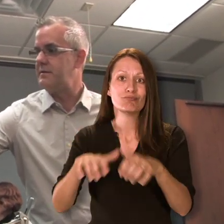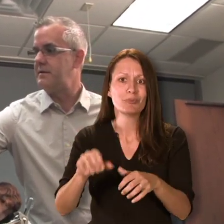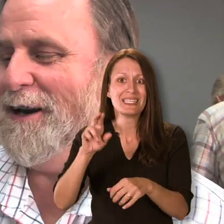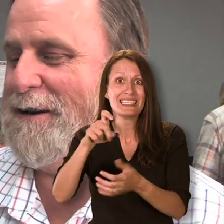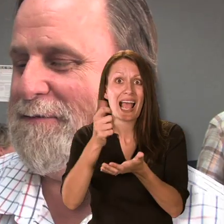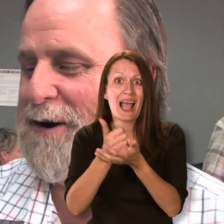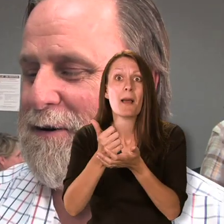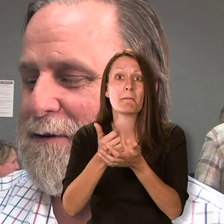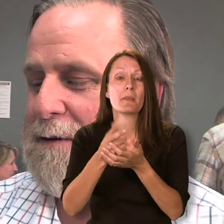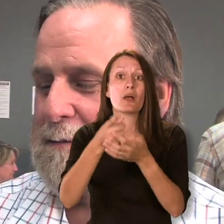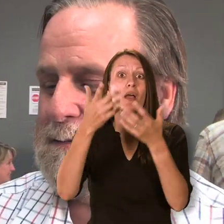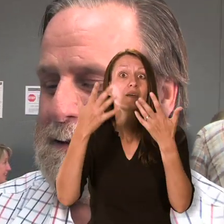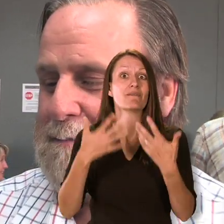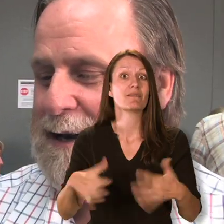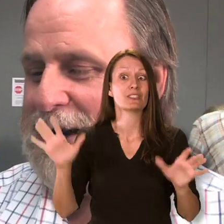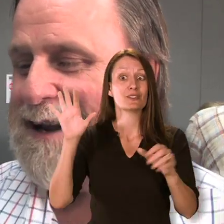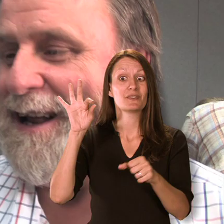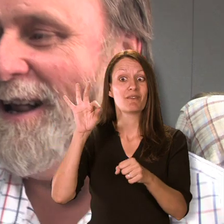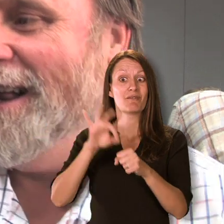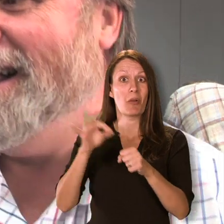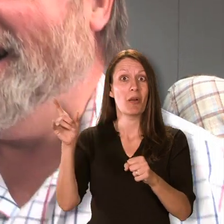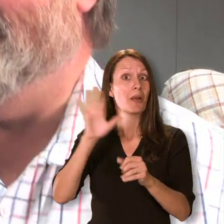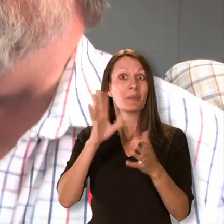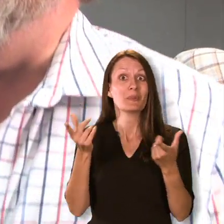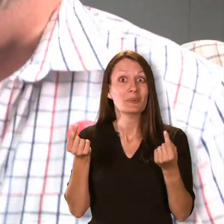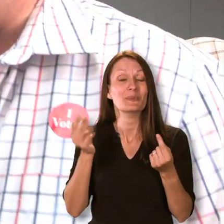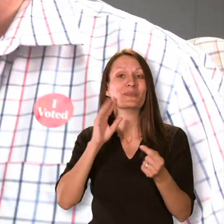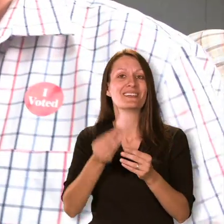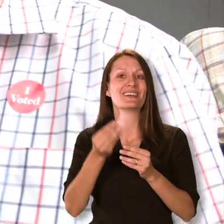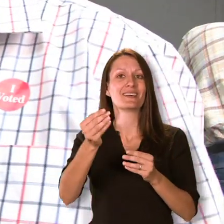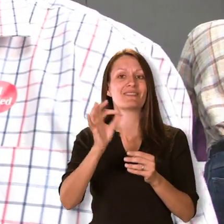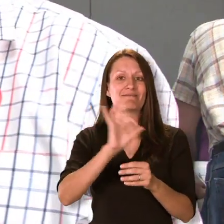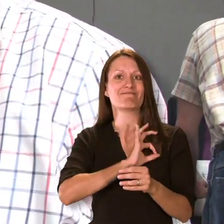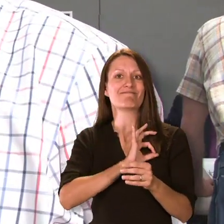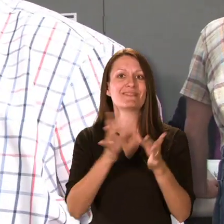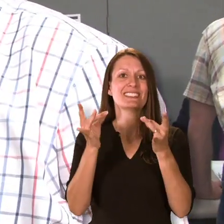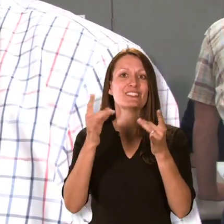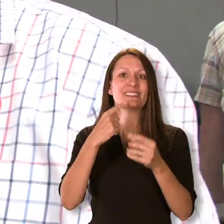and to give you an "I VOTED!" sticker.